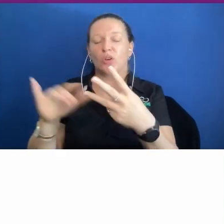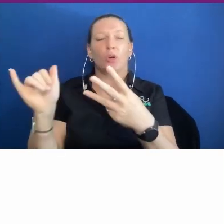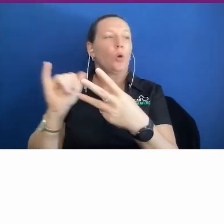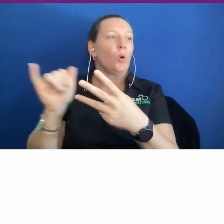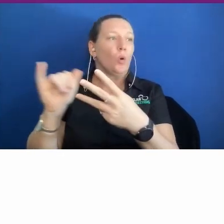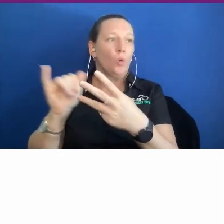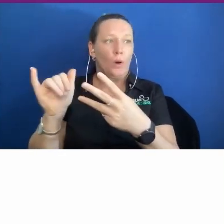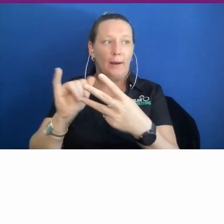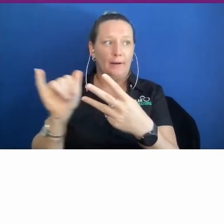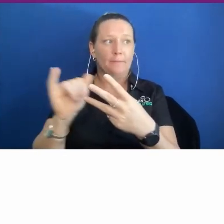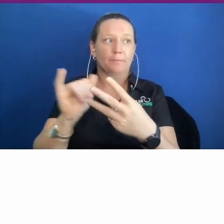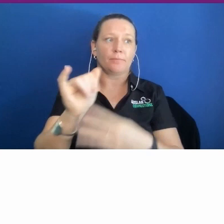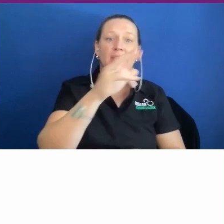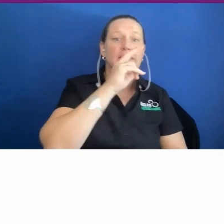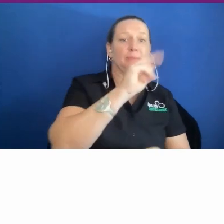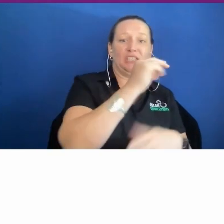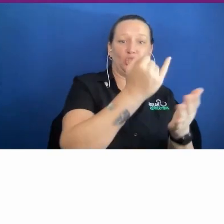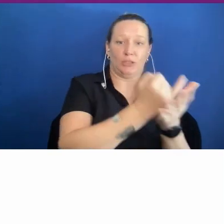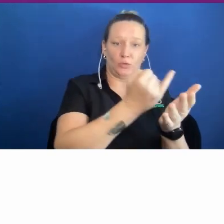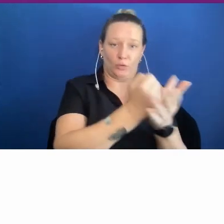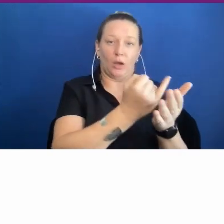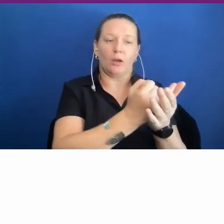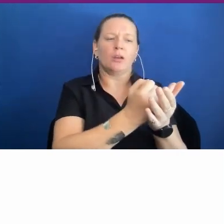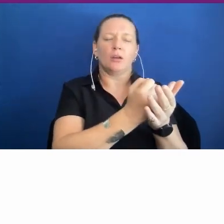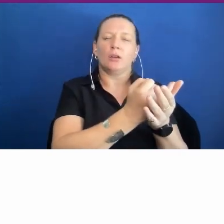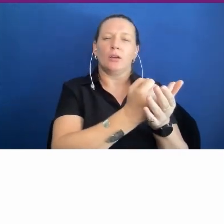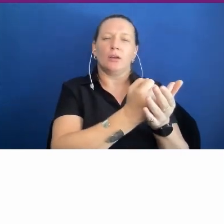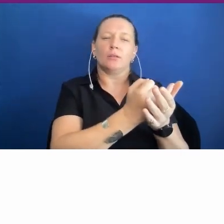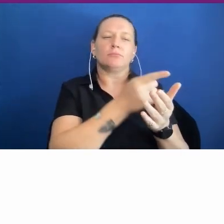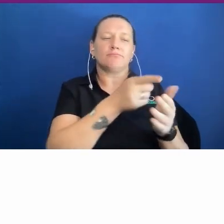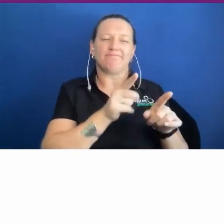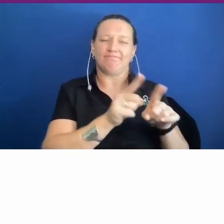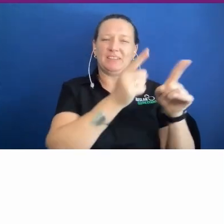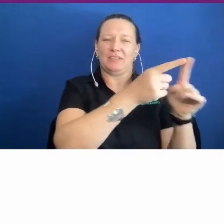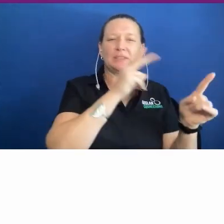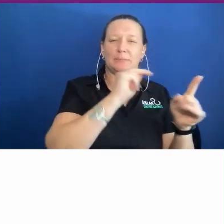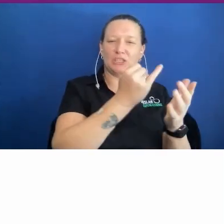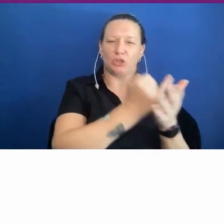are distinct in how they present, but also how common they are, how we would treat them and